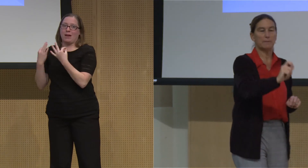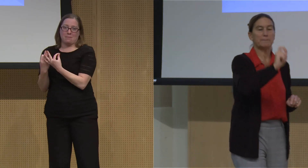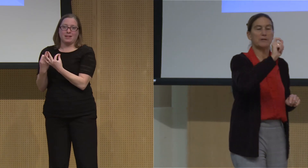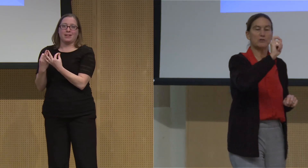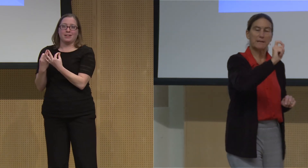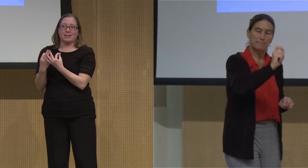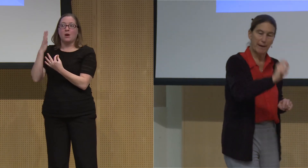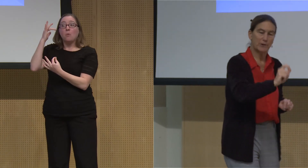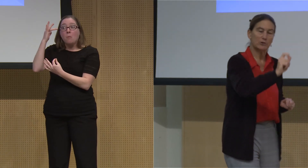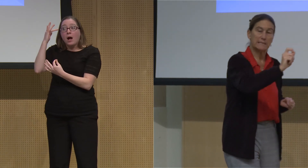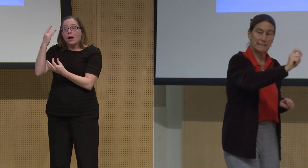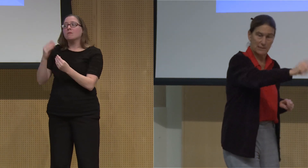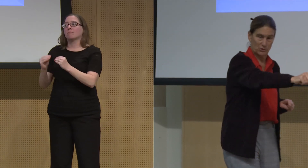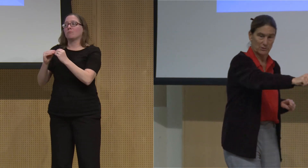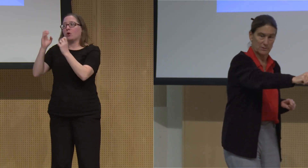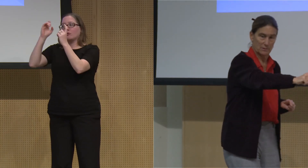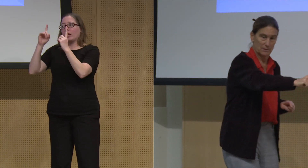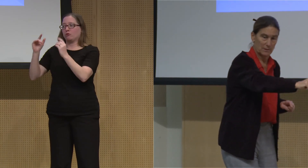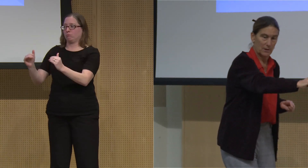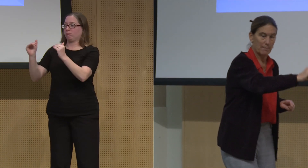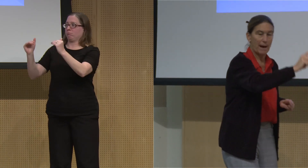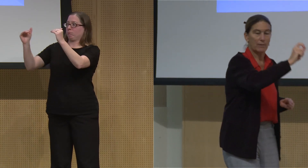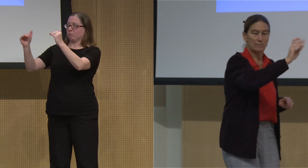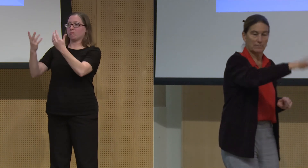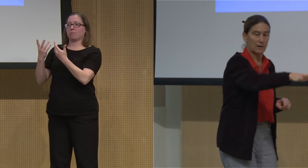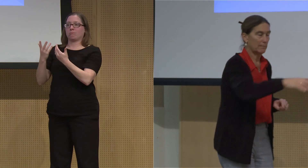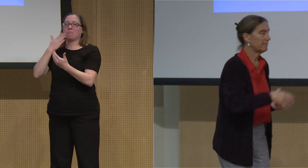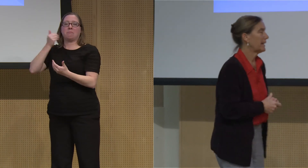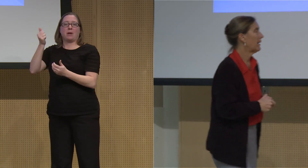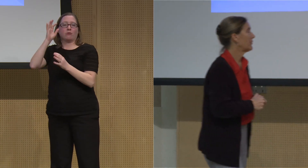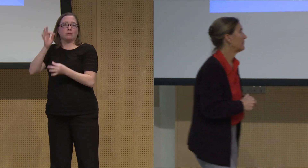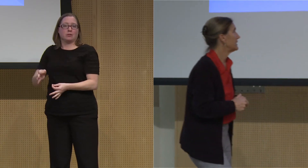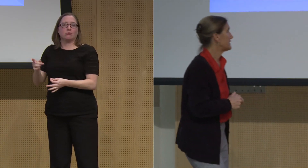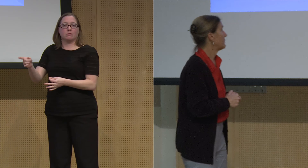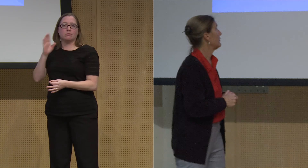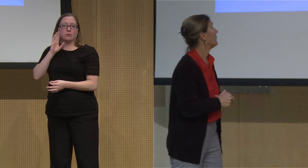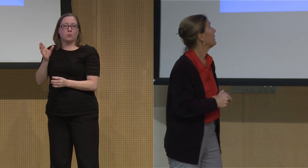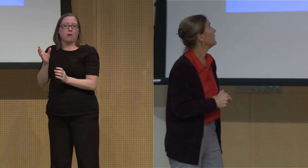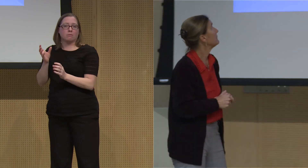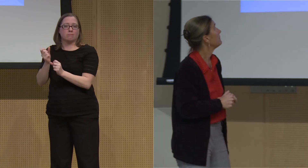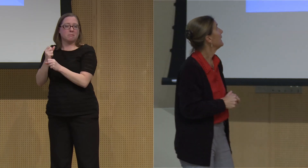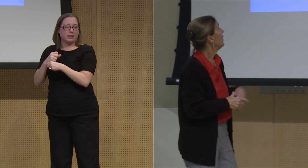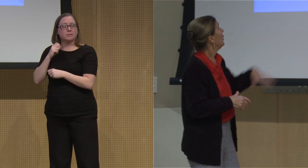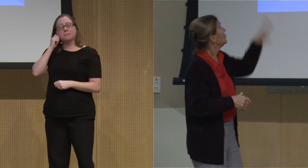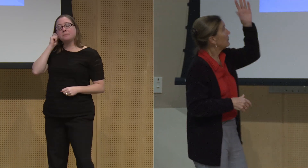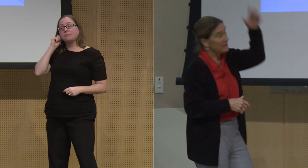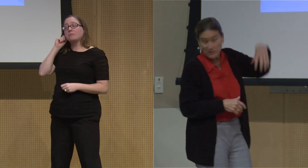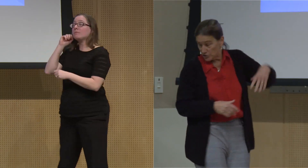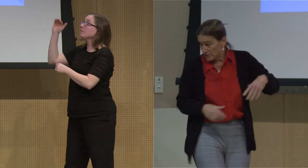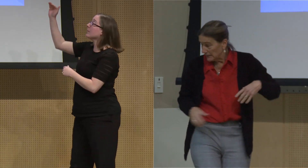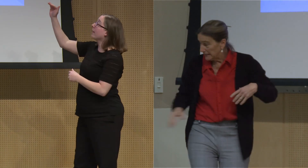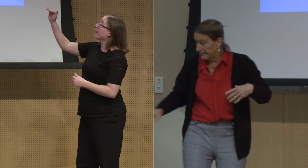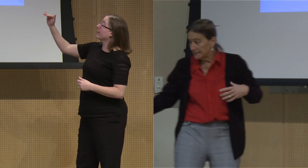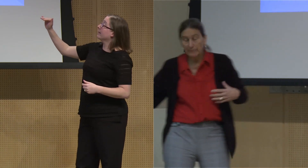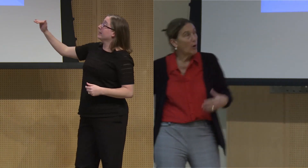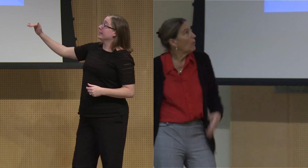BECAUSE SHE MAKES BETTER DECISIONS ABOUT THE HEALTH AND SAFETY OF HER FAMILY. SO THIS IS JUST A LIST OF A WHOLE BUNCH